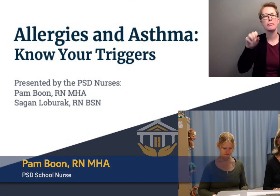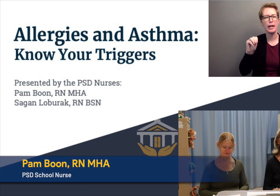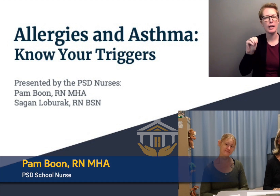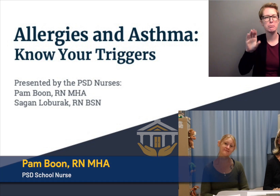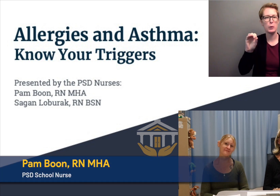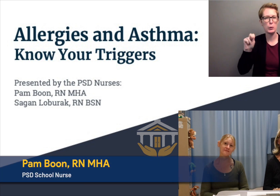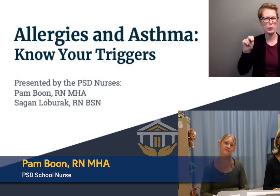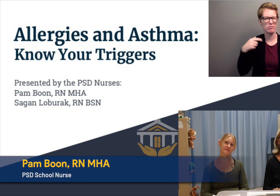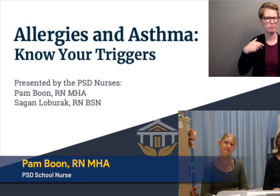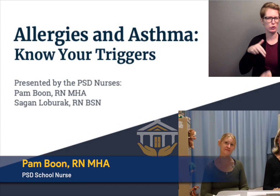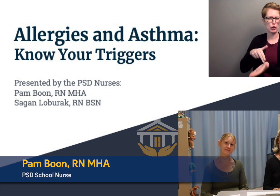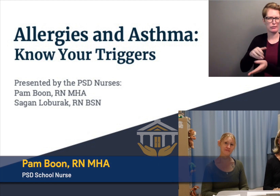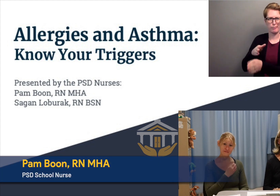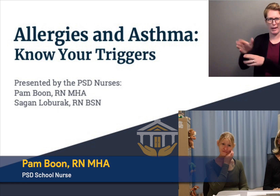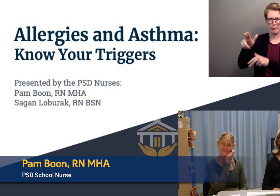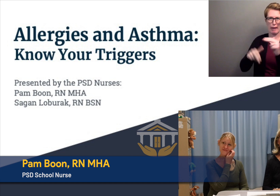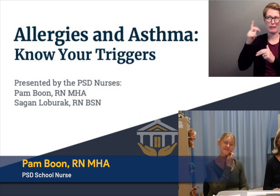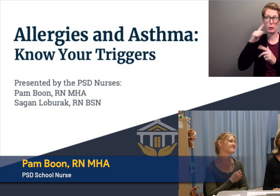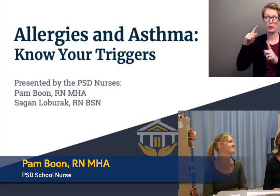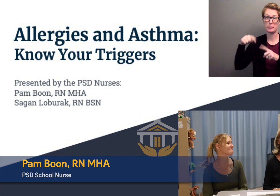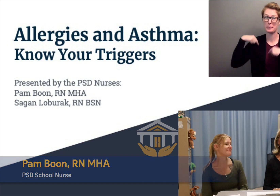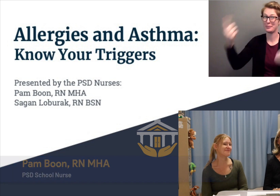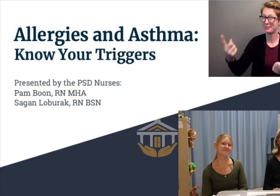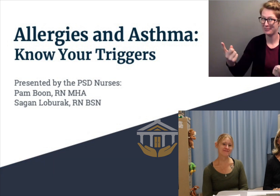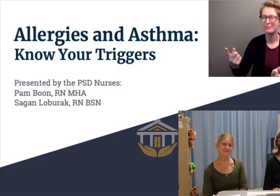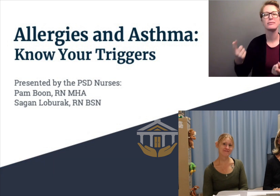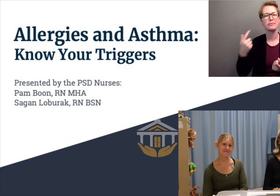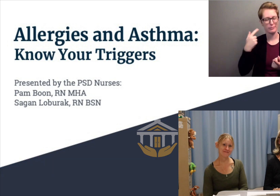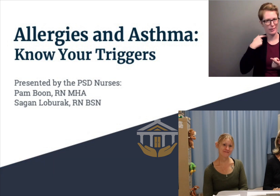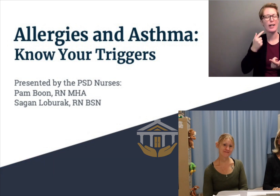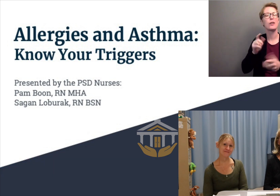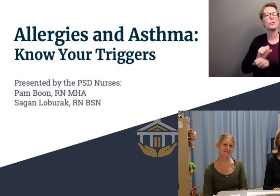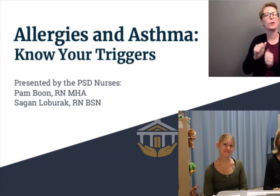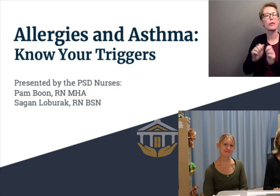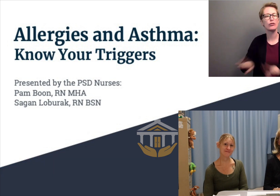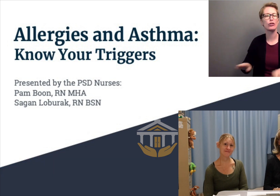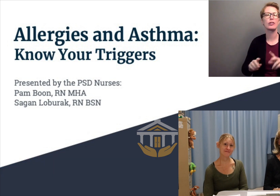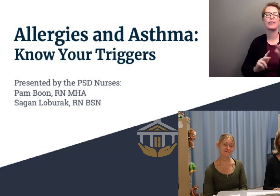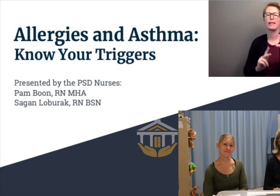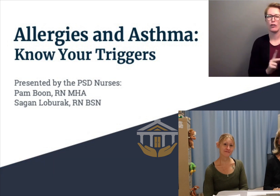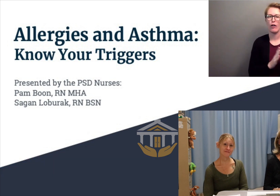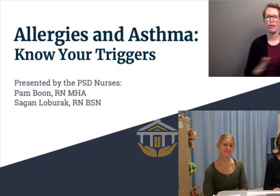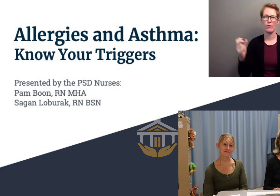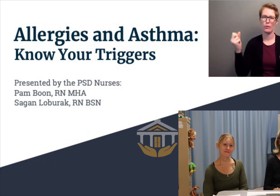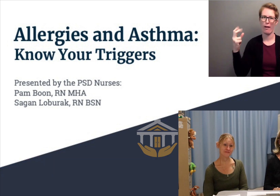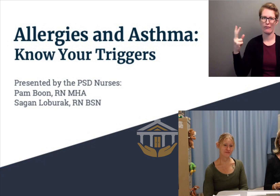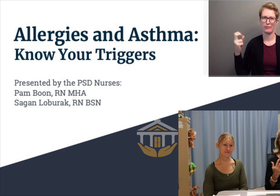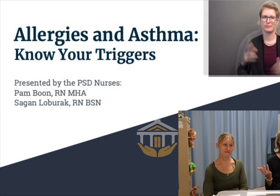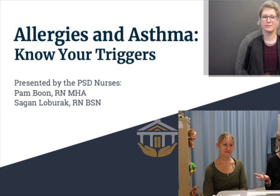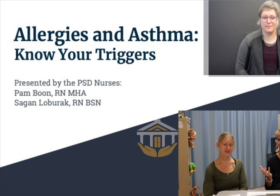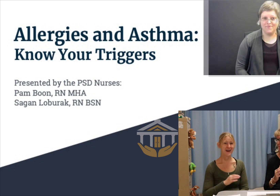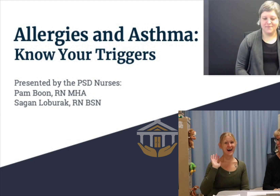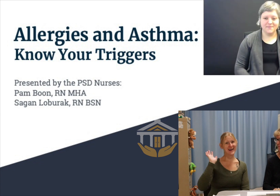in the main building for quite some time and I serve children K through 12. Hi,